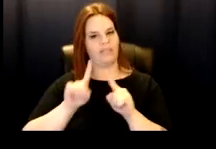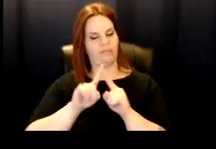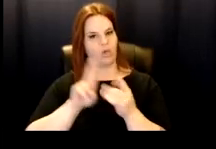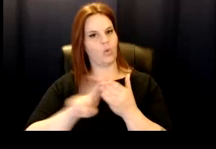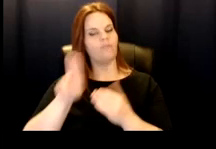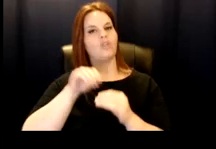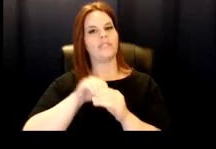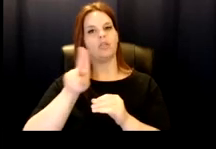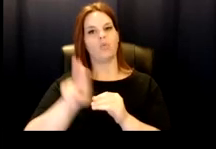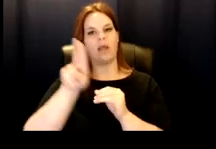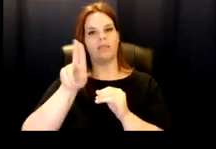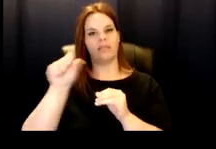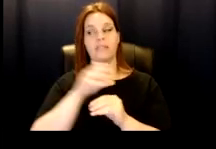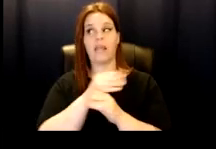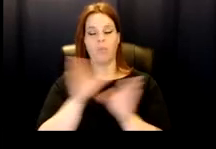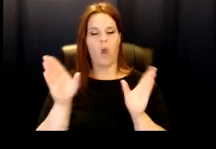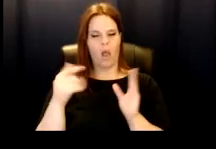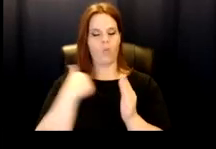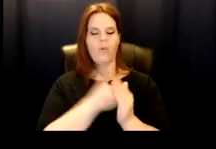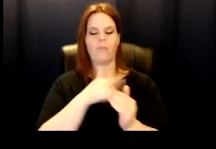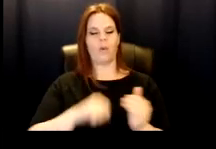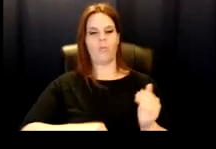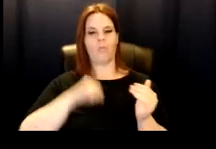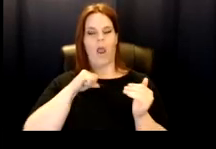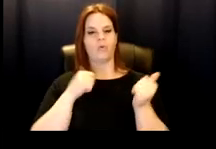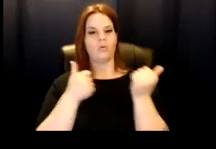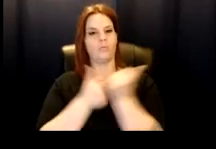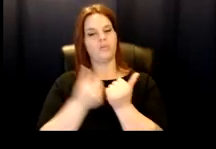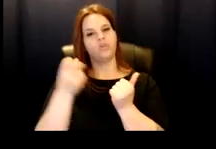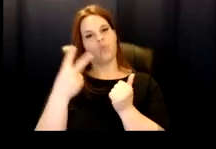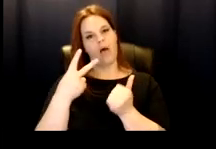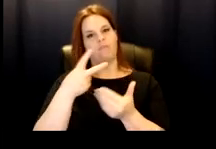and abroad. We have been proud to sponsor 12 doctoral dissertations since the inception